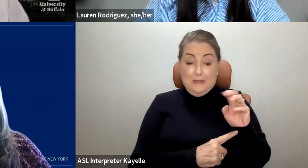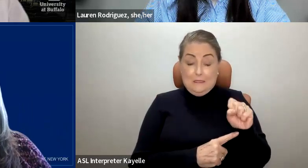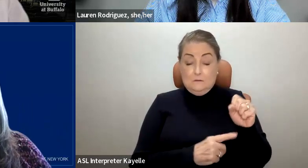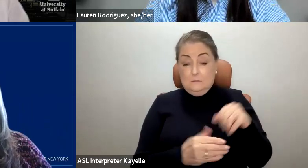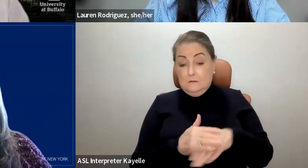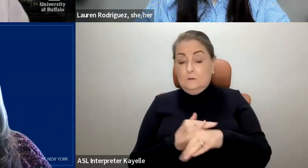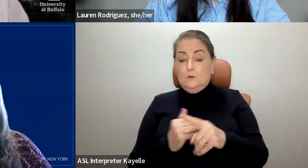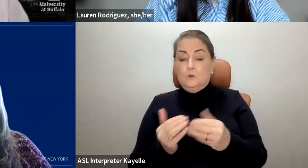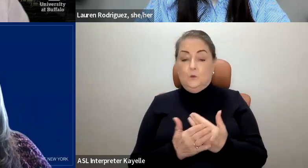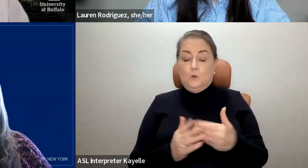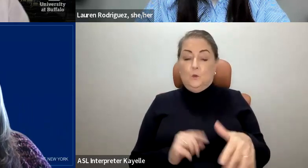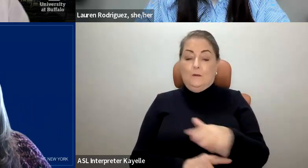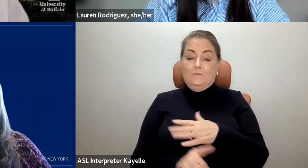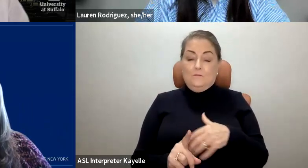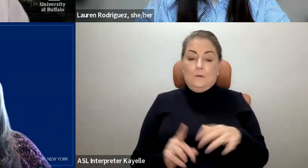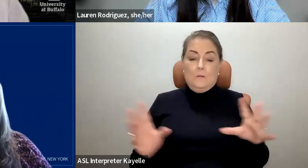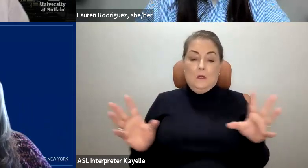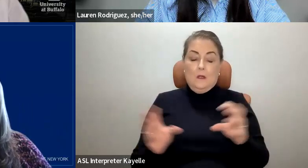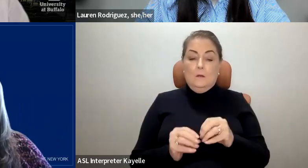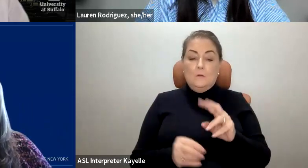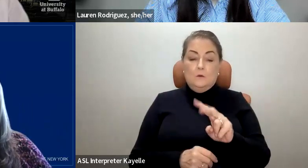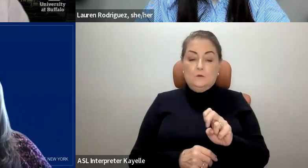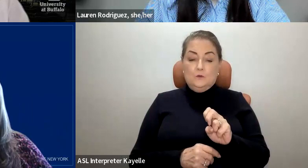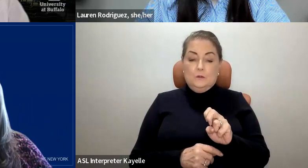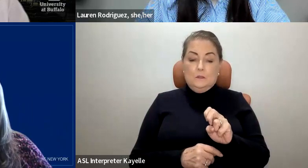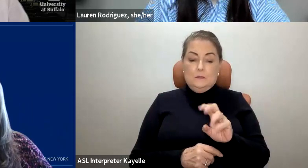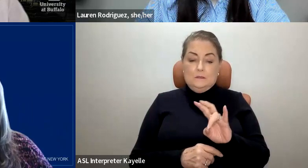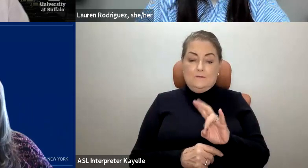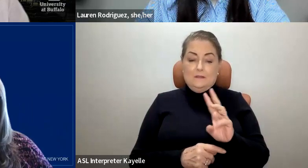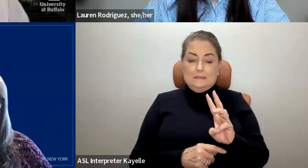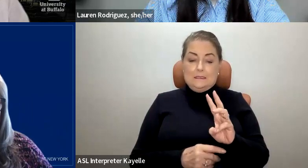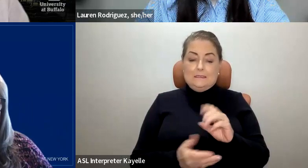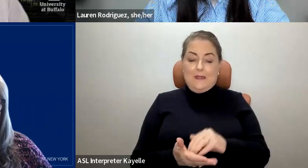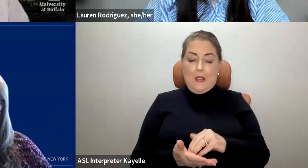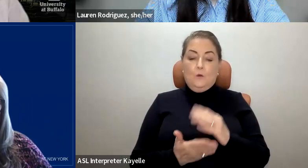total, we have 276,000 Total courses today. So it's been a